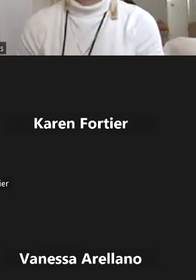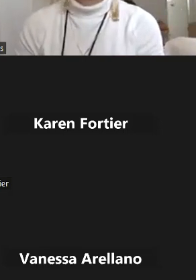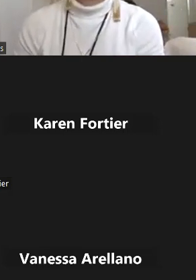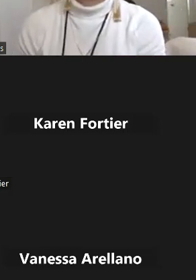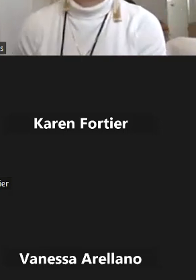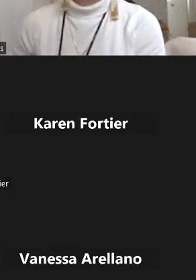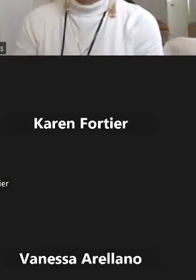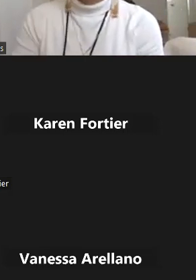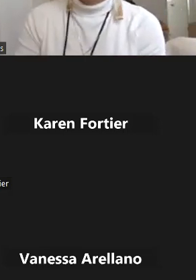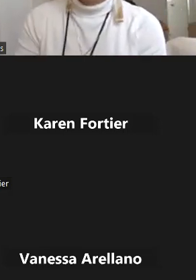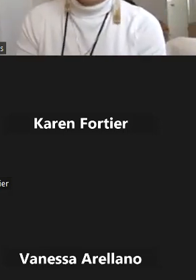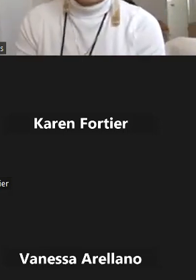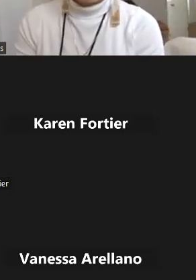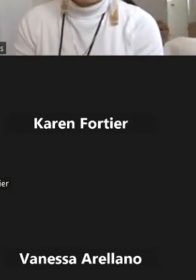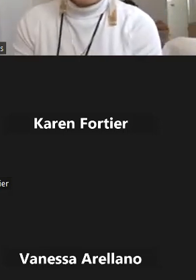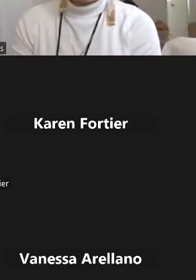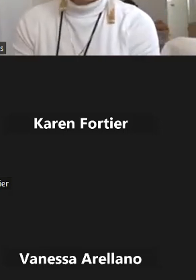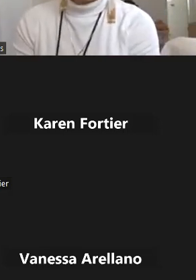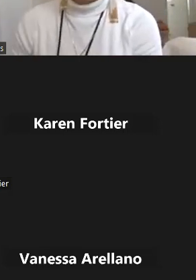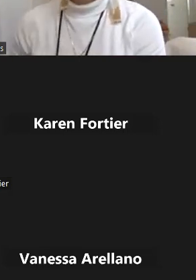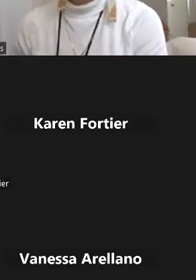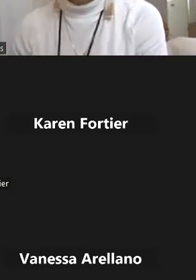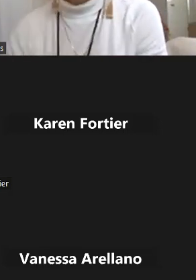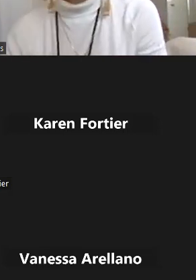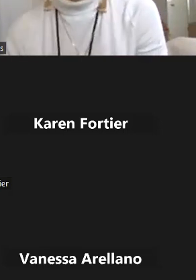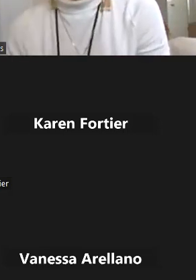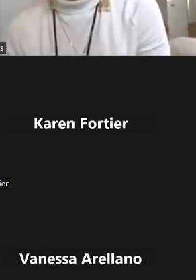It's so helpful. So while folks are thinking if they have any questions for